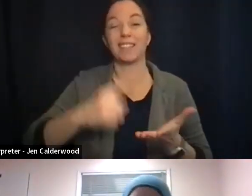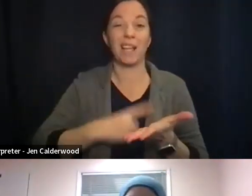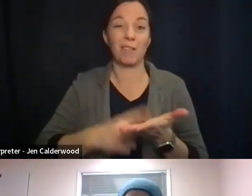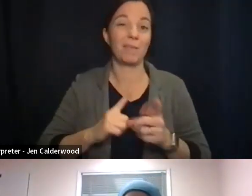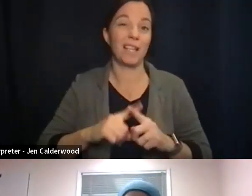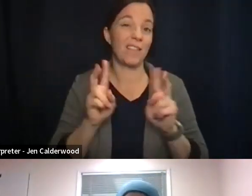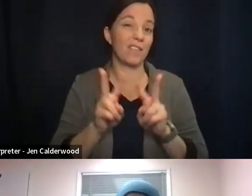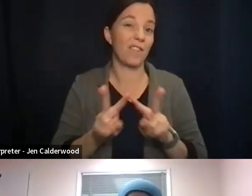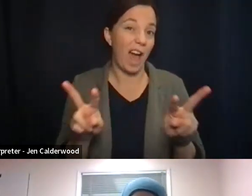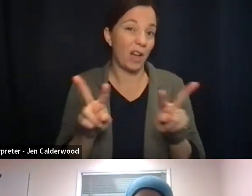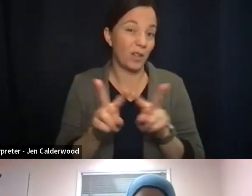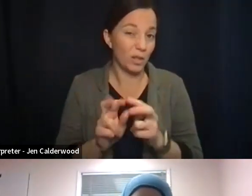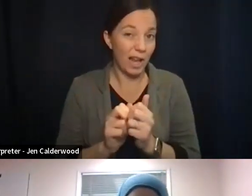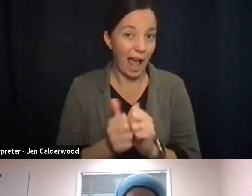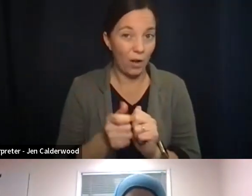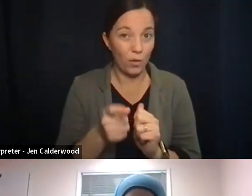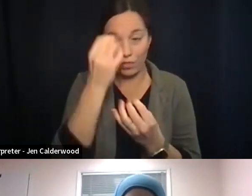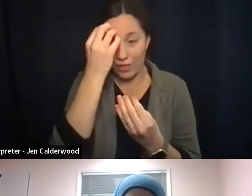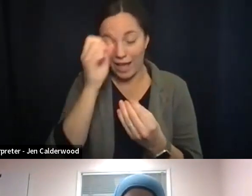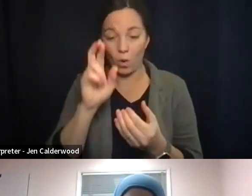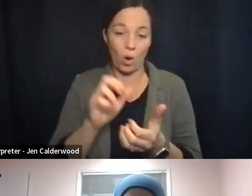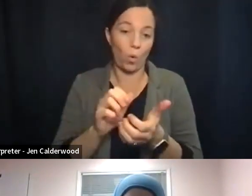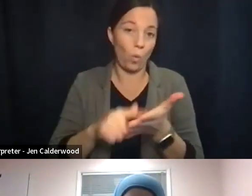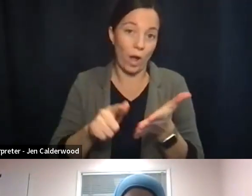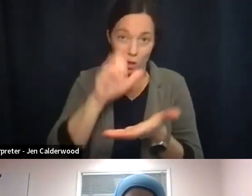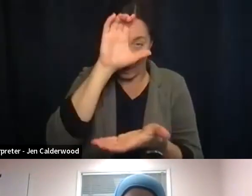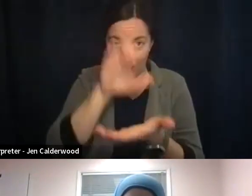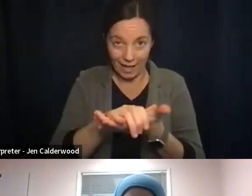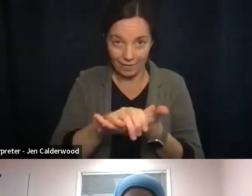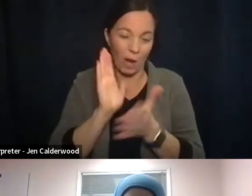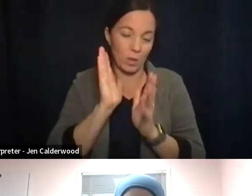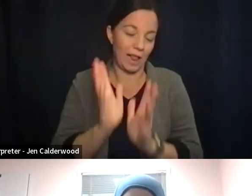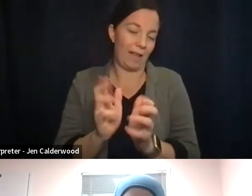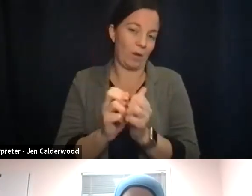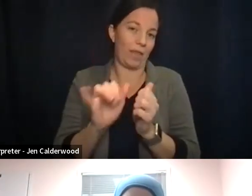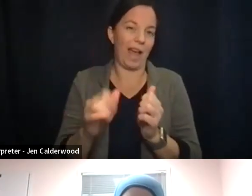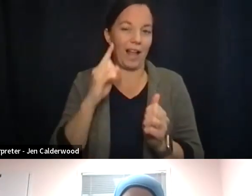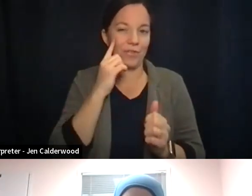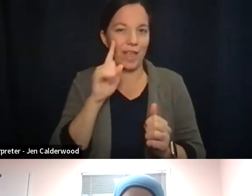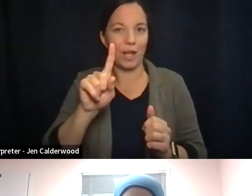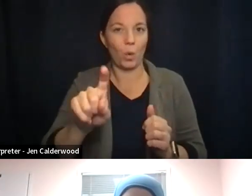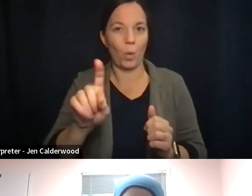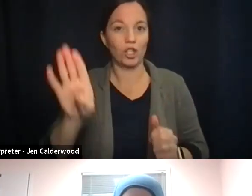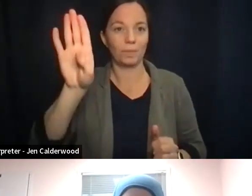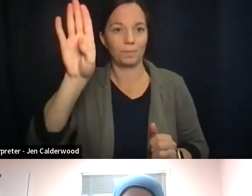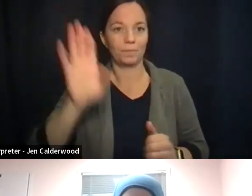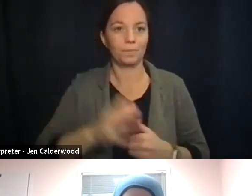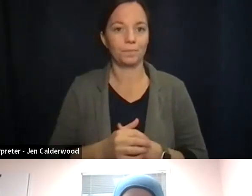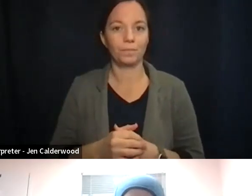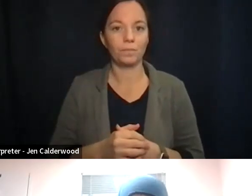They are, too, very, very different things, supported by different philosophies, and sometimes even different values and ways of thinking and beliefs. Support by different philosophy and sometimes even different values and ways of thinking and beliefs. So I'll leave it there.